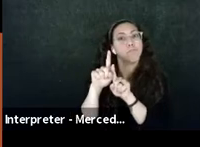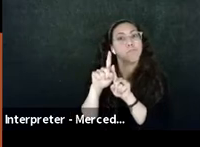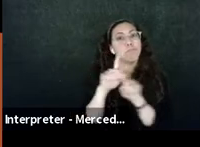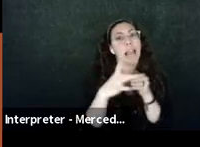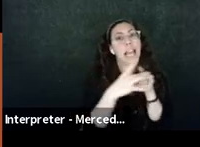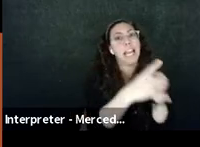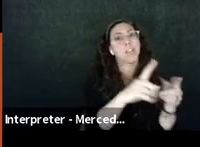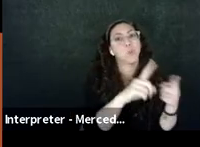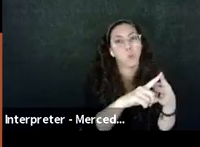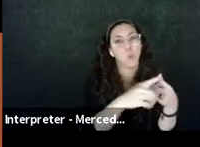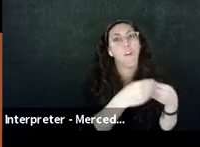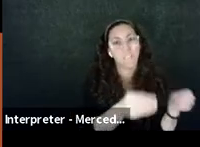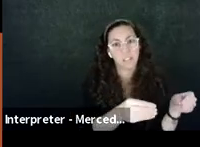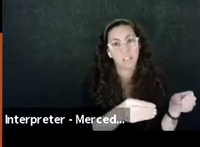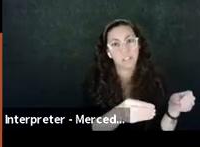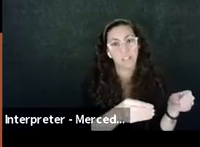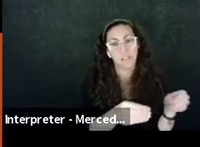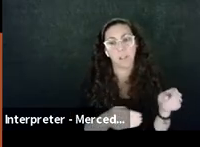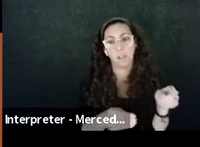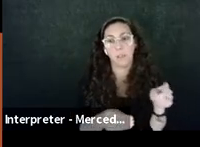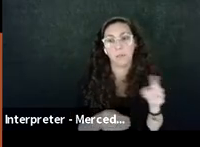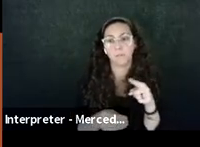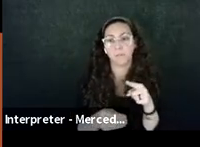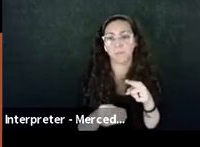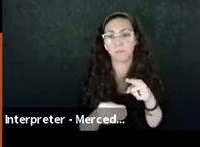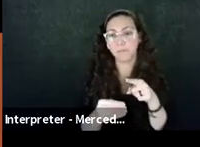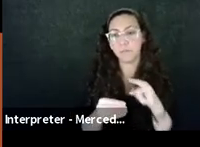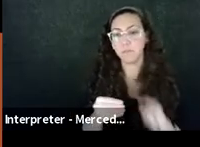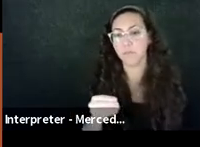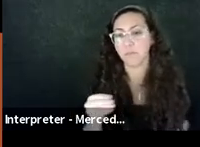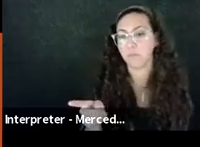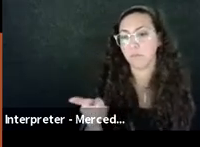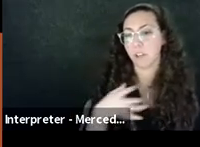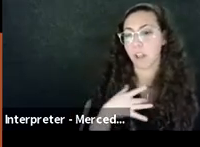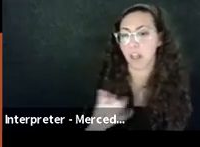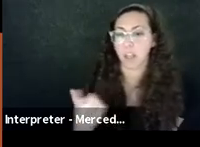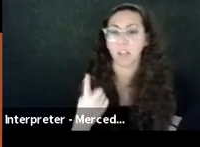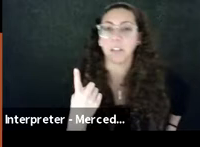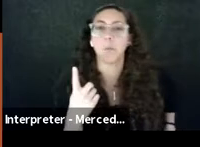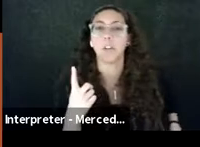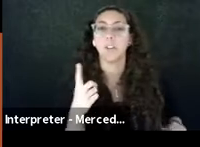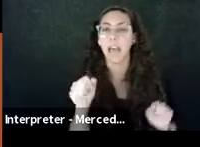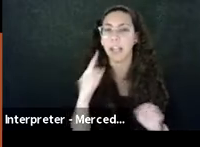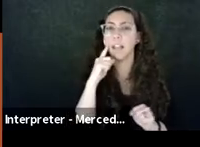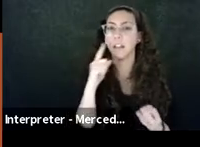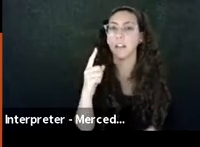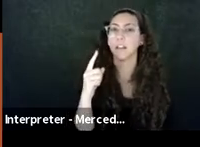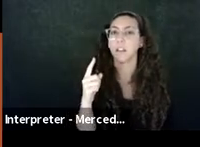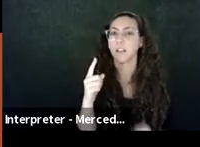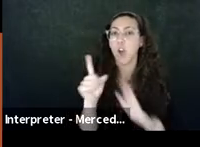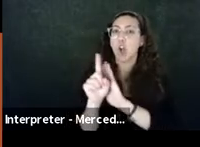Melinda Vinicor: Perfect like I like the idea of both of flag in early alert and an online forum. Yeah. That way, like for instance.